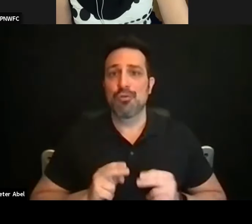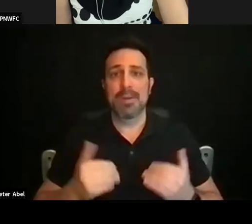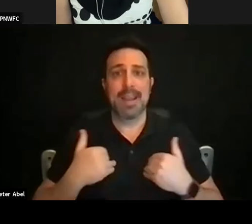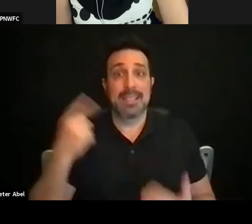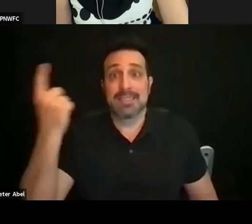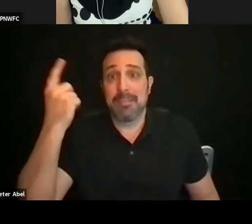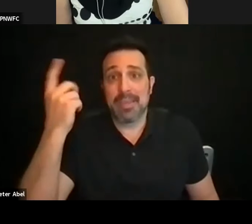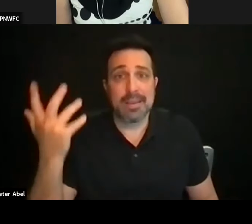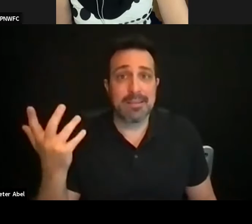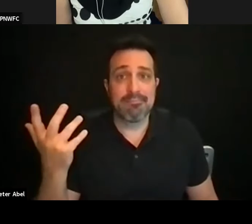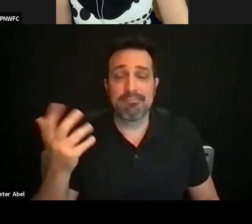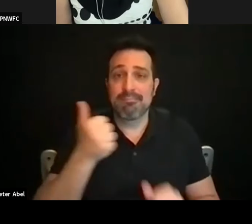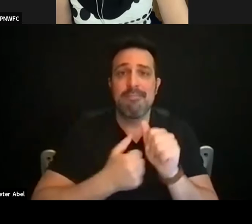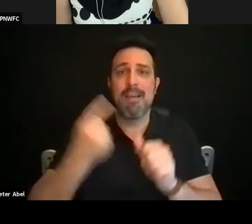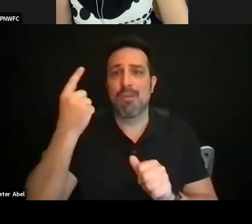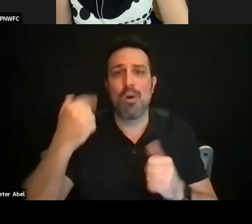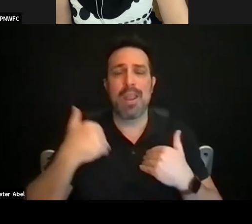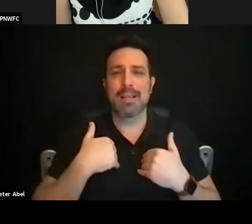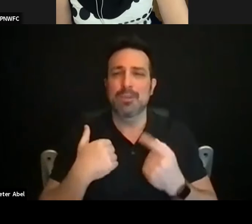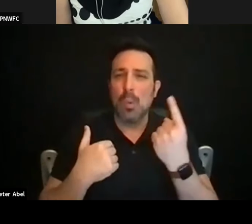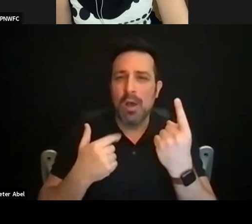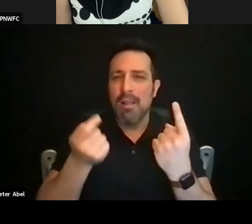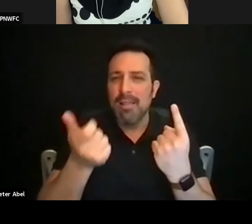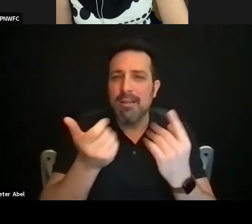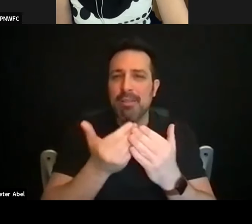people that you're not working